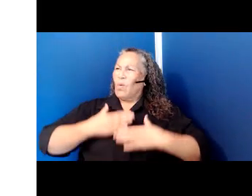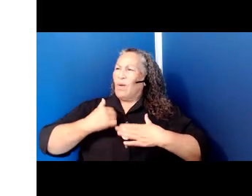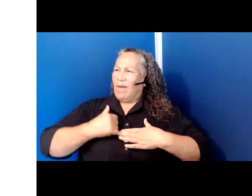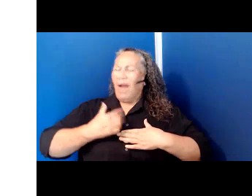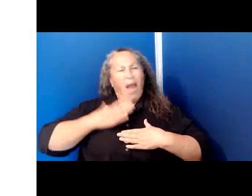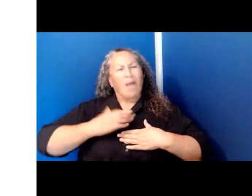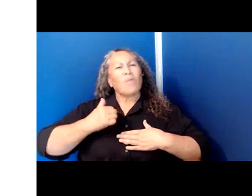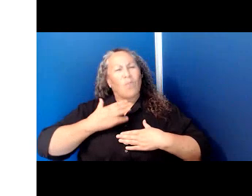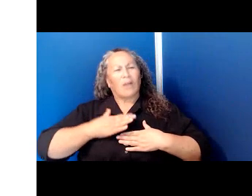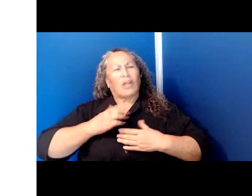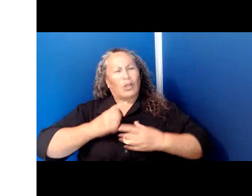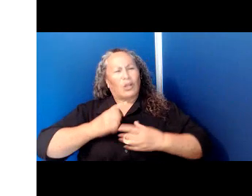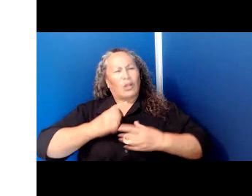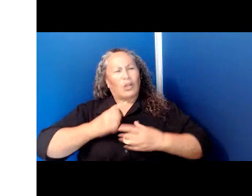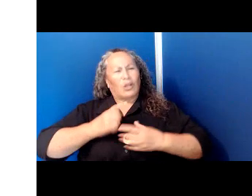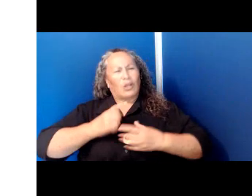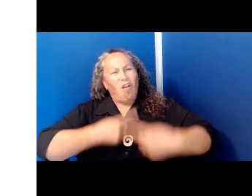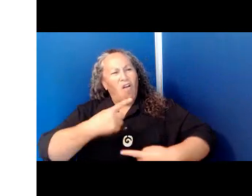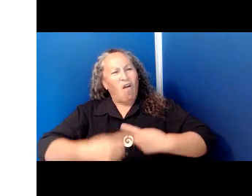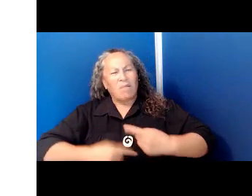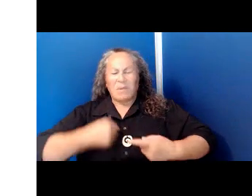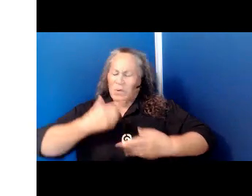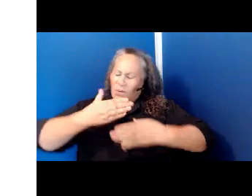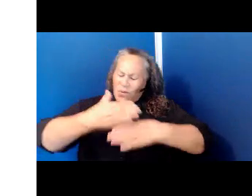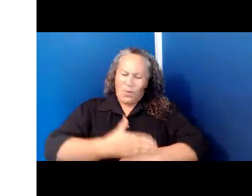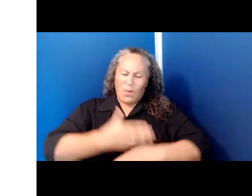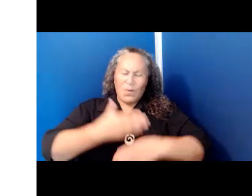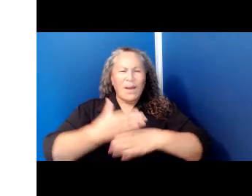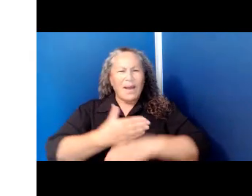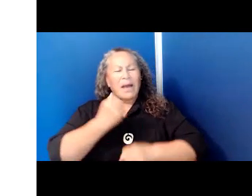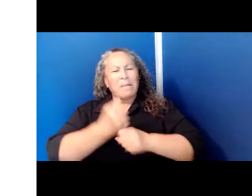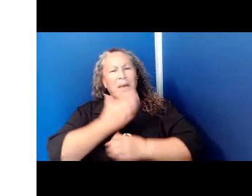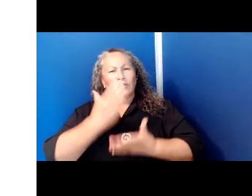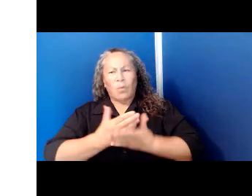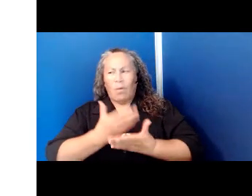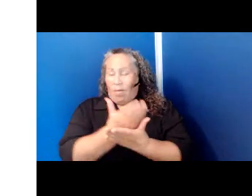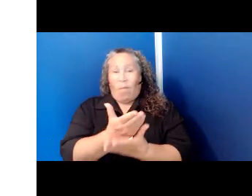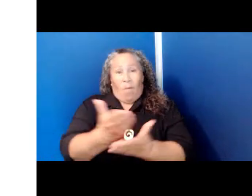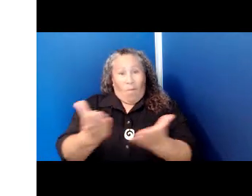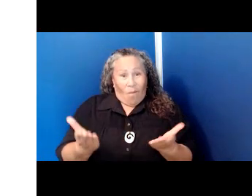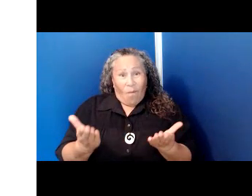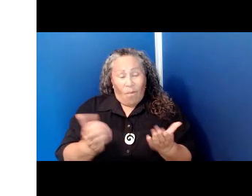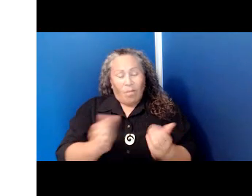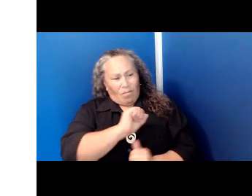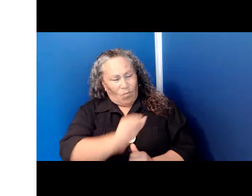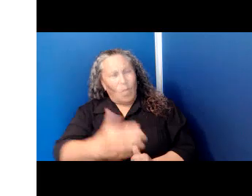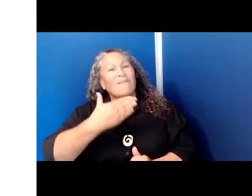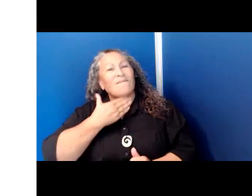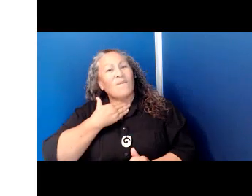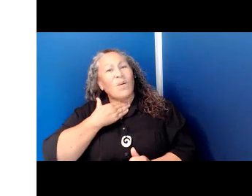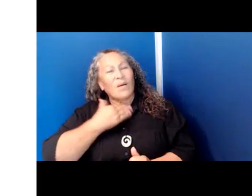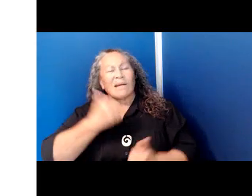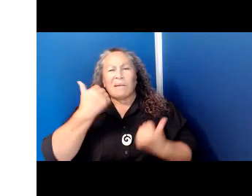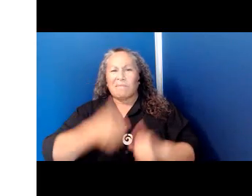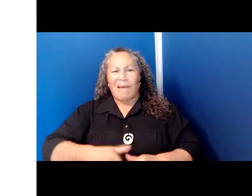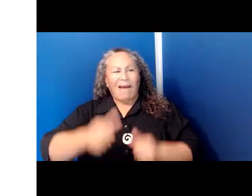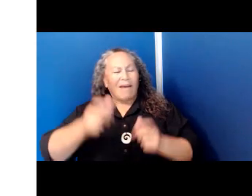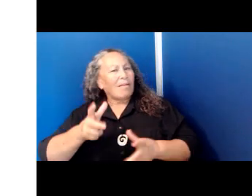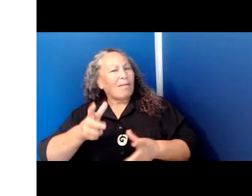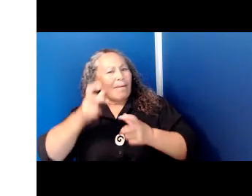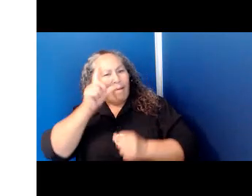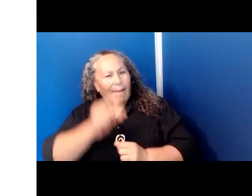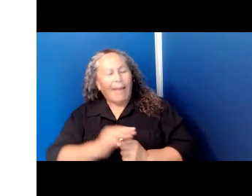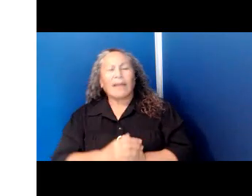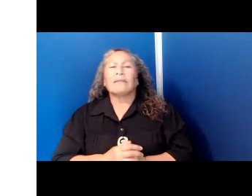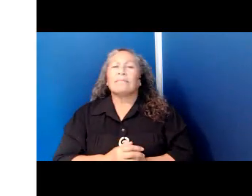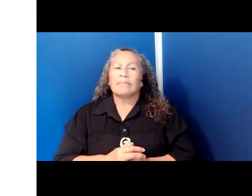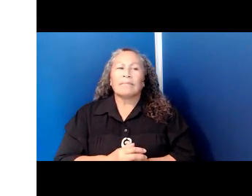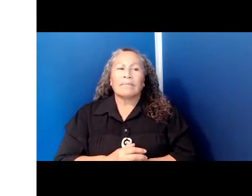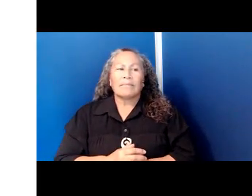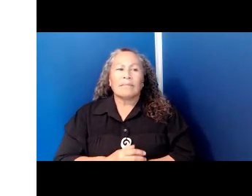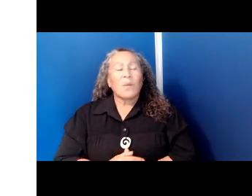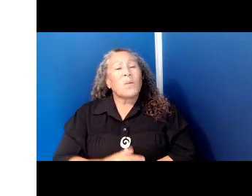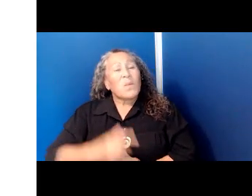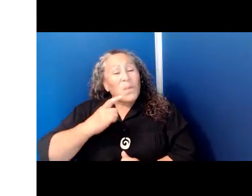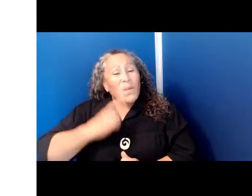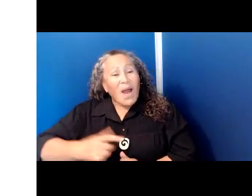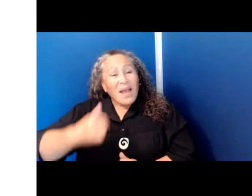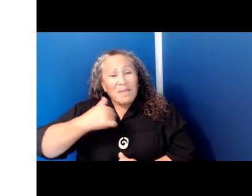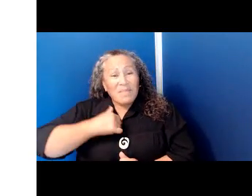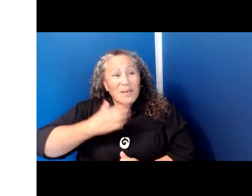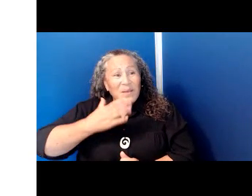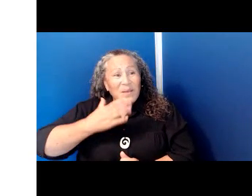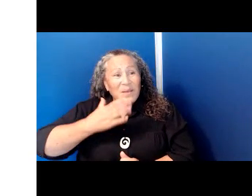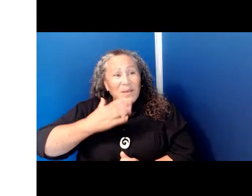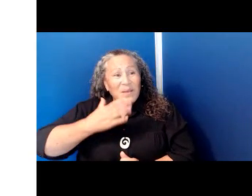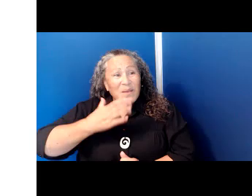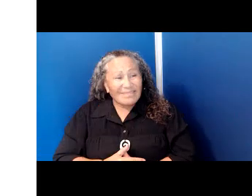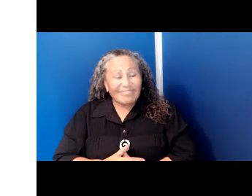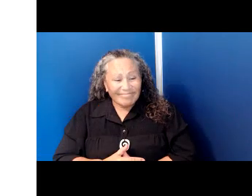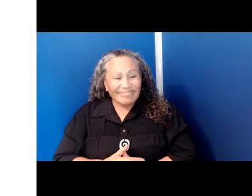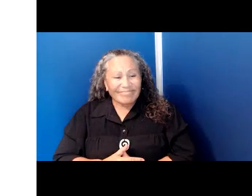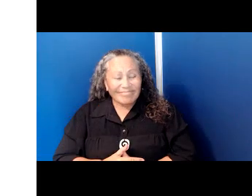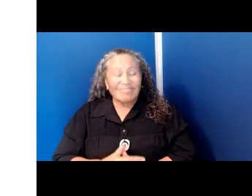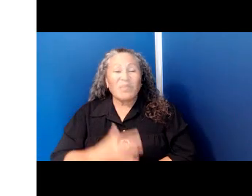hard to make sure everyone’s voice is heard. Why I wanted to do this role? I want to help